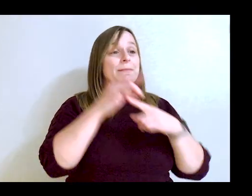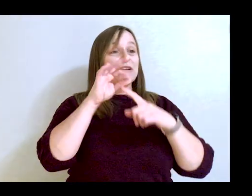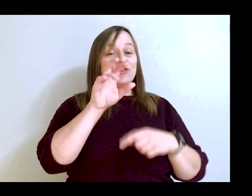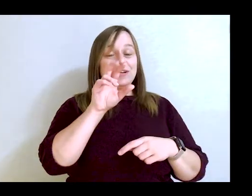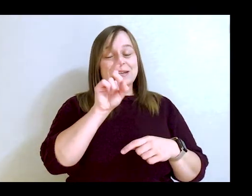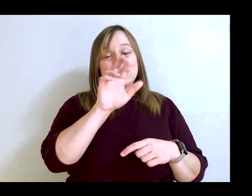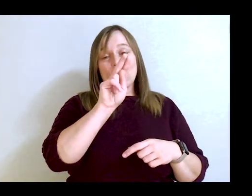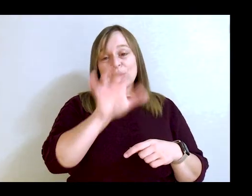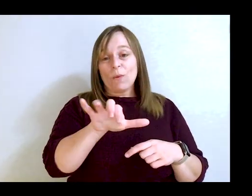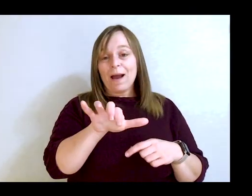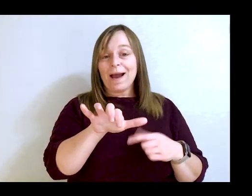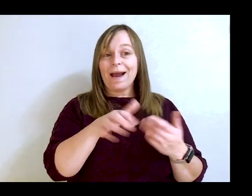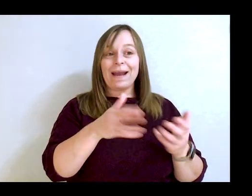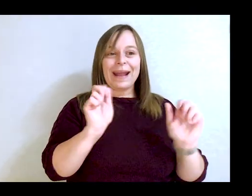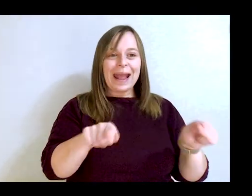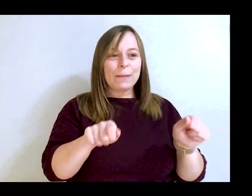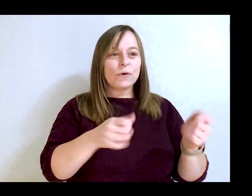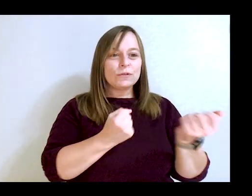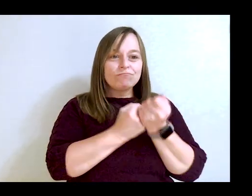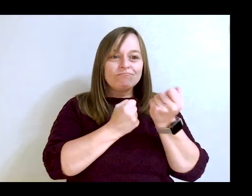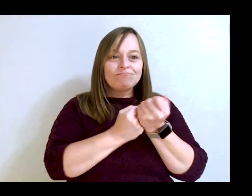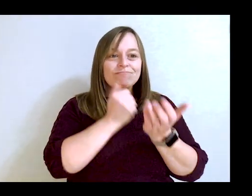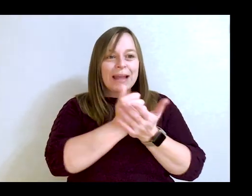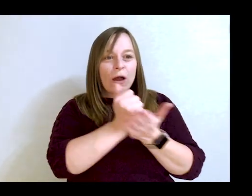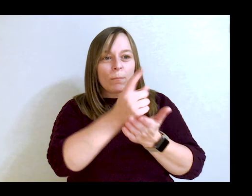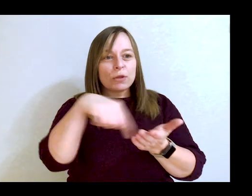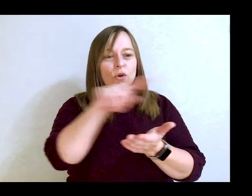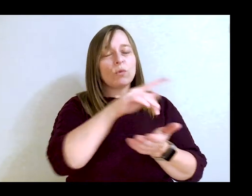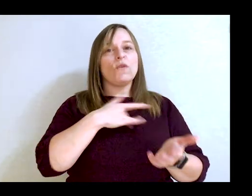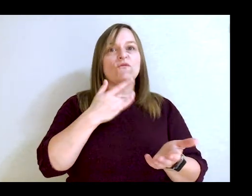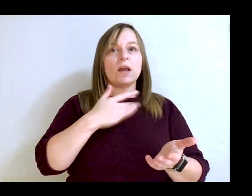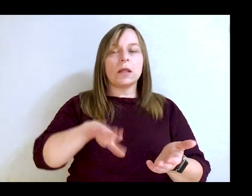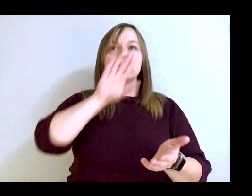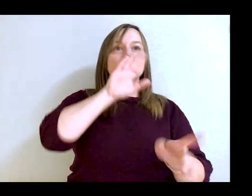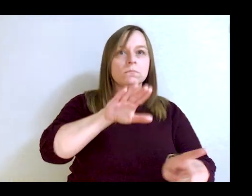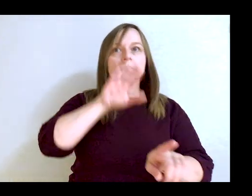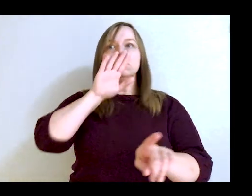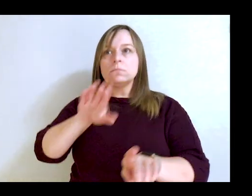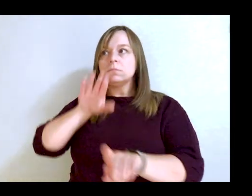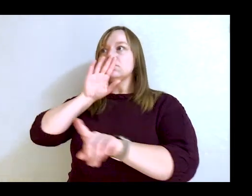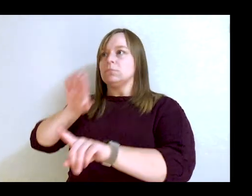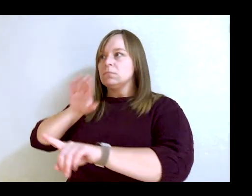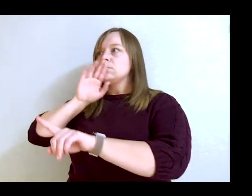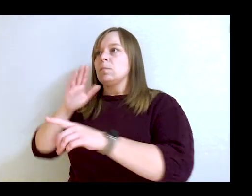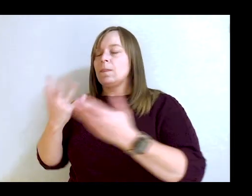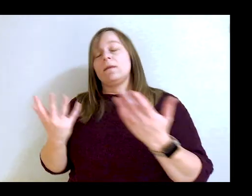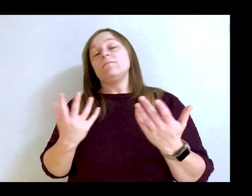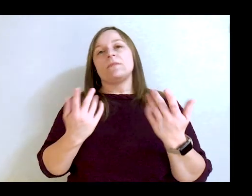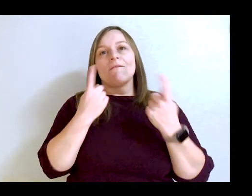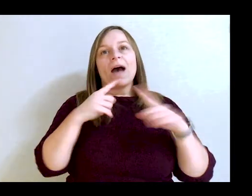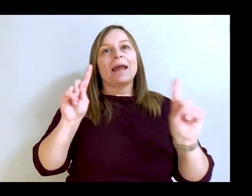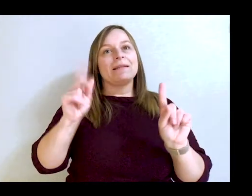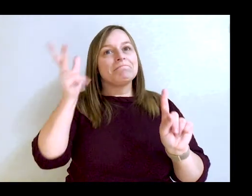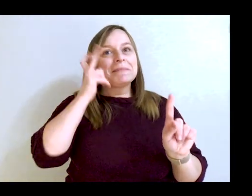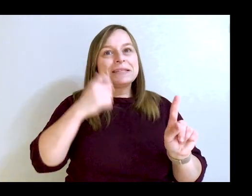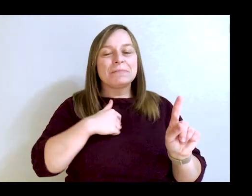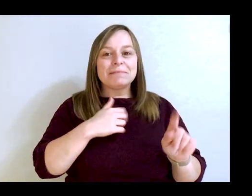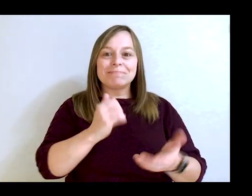at DRNY that are are able to assist you when you feel like, you know, you're just running into brick walls and no one's going to listen anymore.